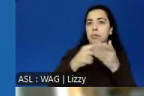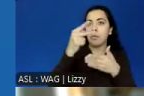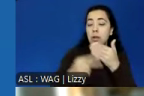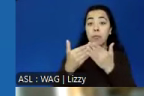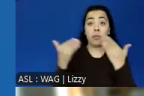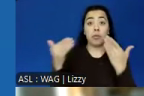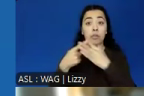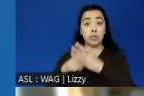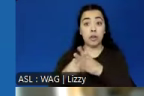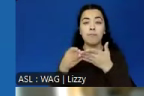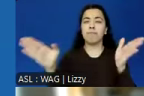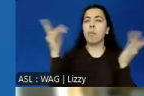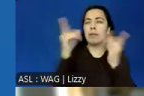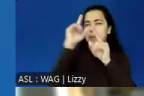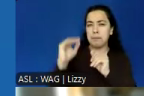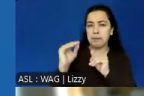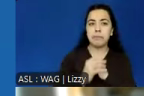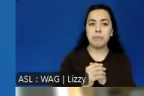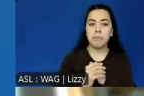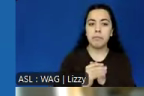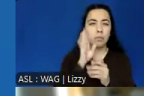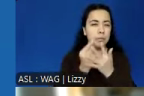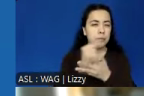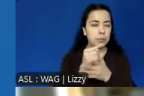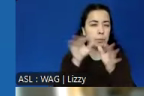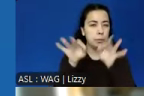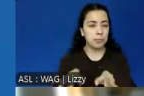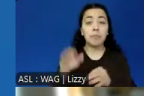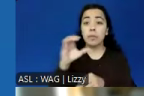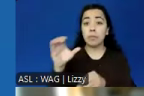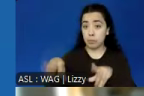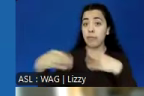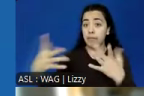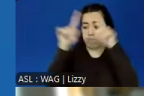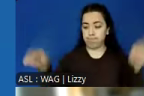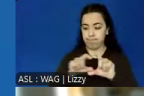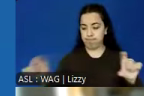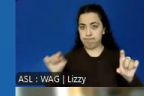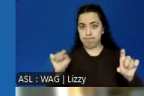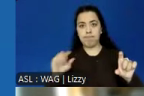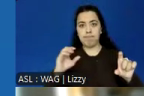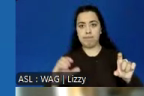housekeeping items to go over. Closed captioning is provided. To enable closed captioning,